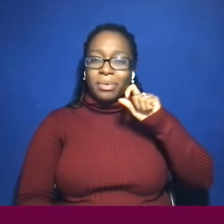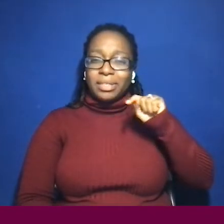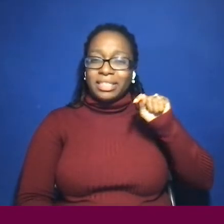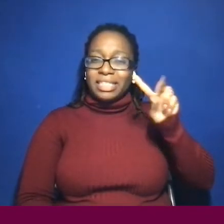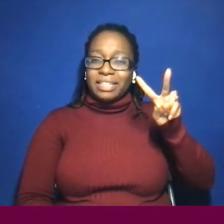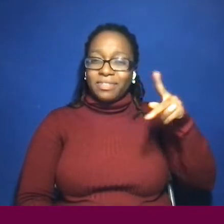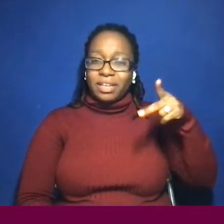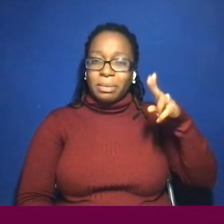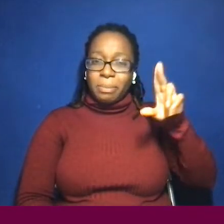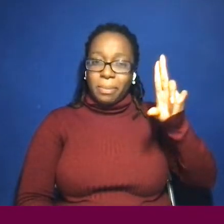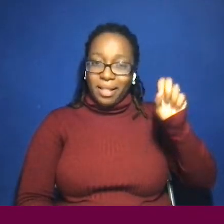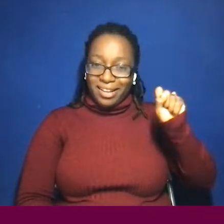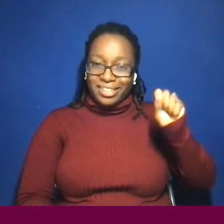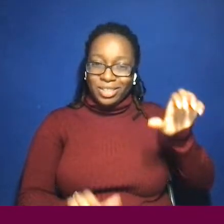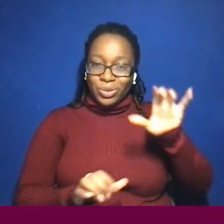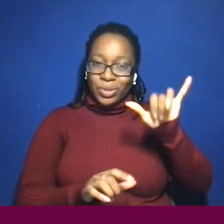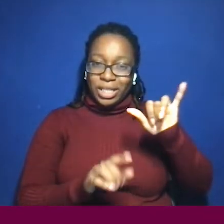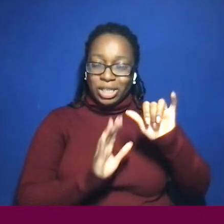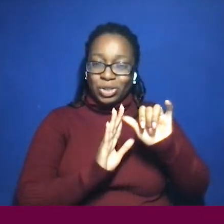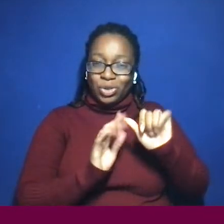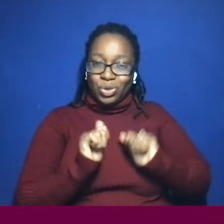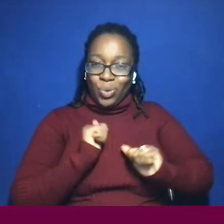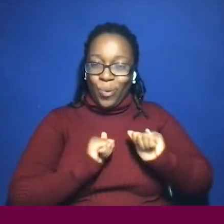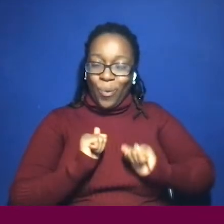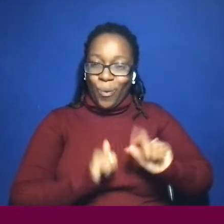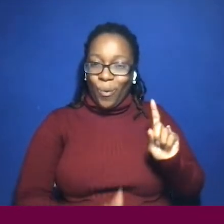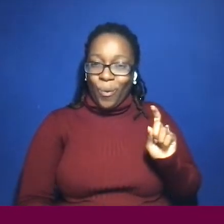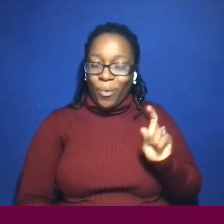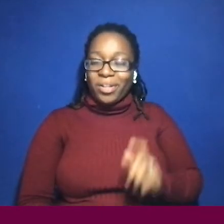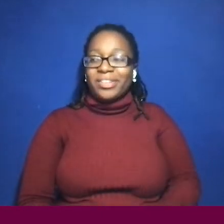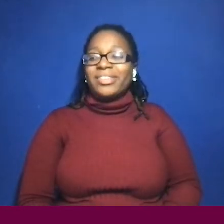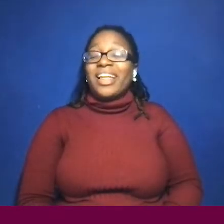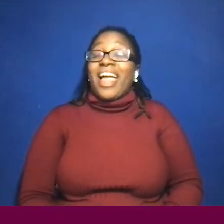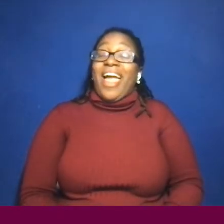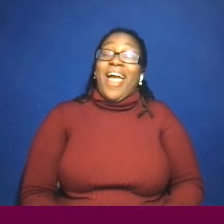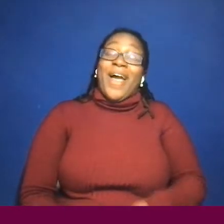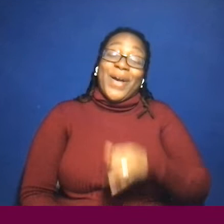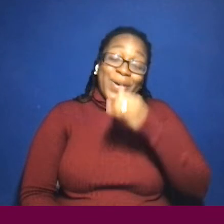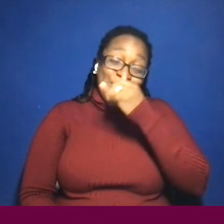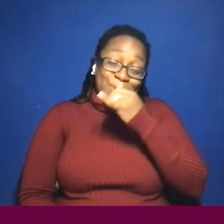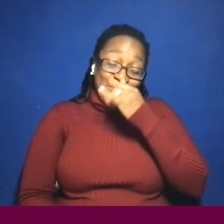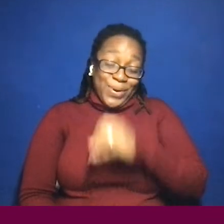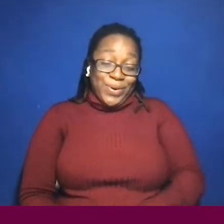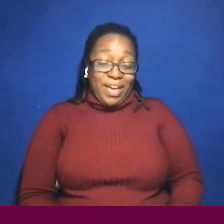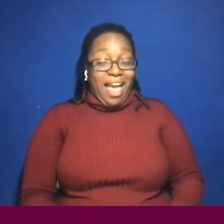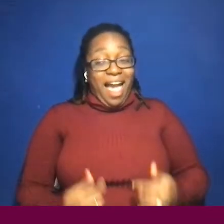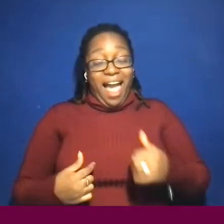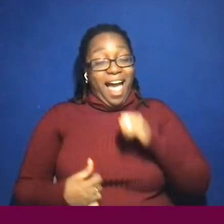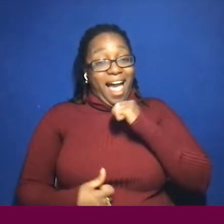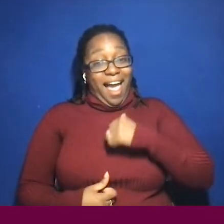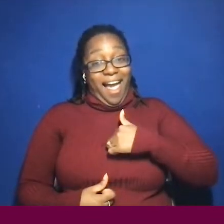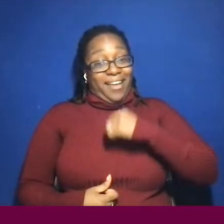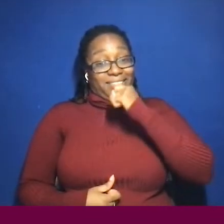Oh, well, I don't know that they needed any convincing, but wasn't the one.